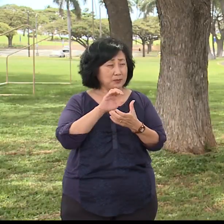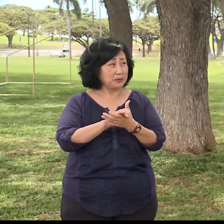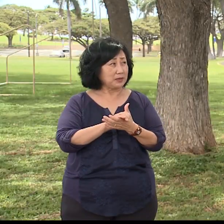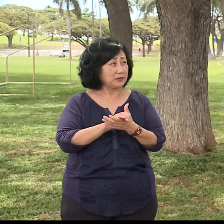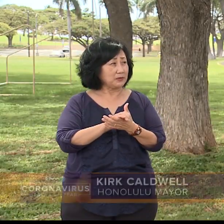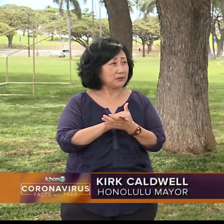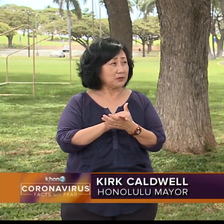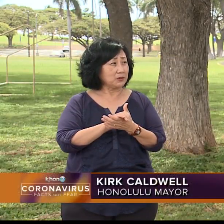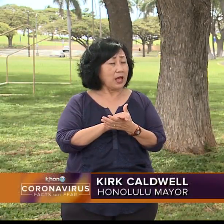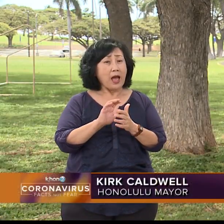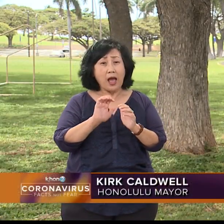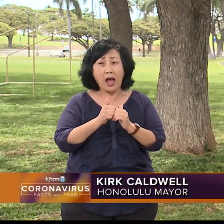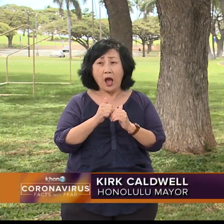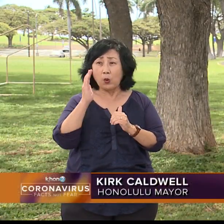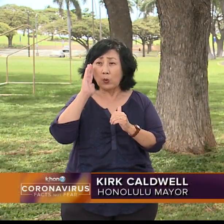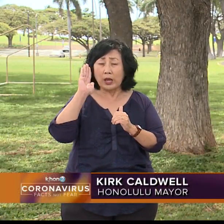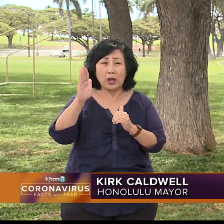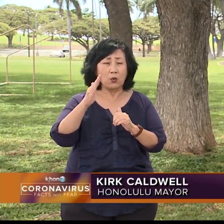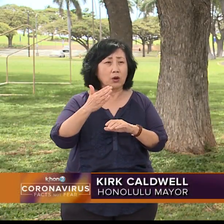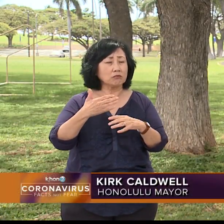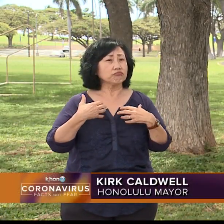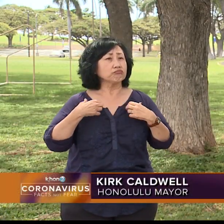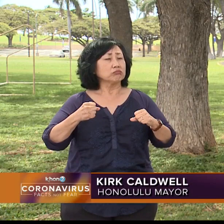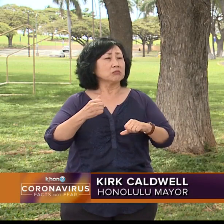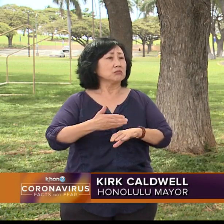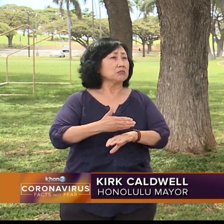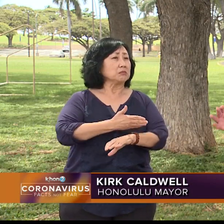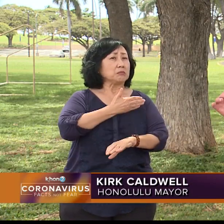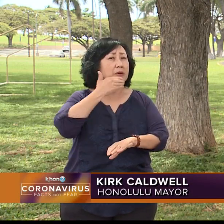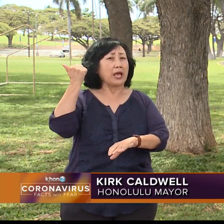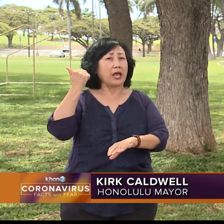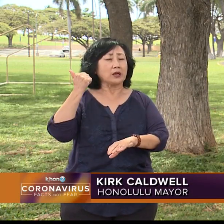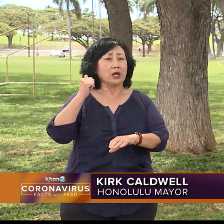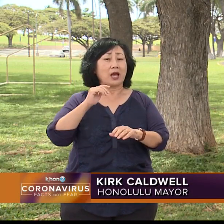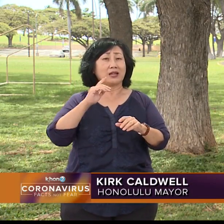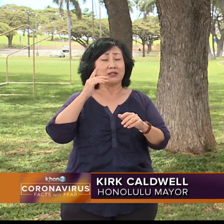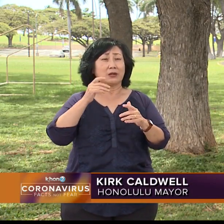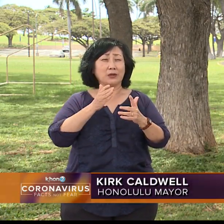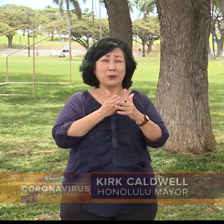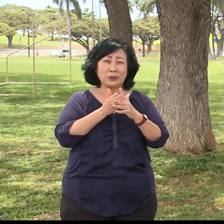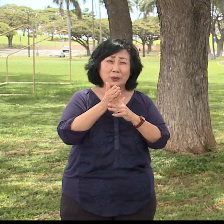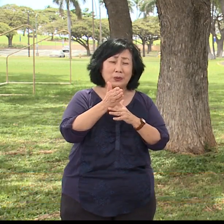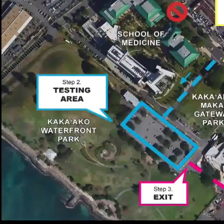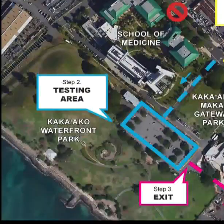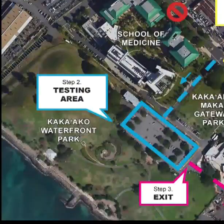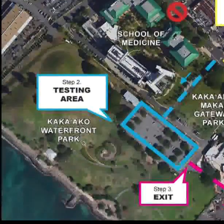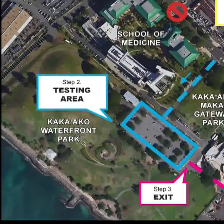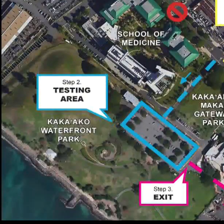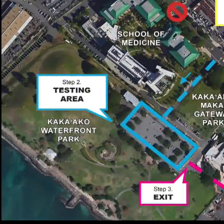MAYOR KIRK CALDWELL ANNOUNCED THE PLAN TO CONDUCT FREE UNTIL 2PM SATURDAY.